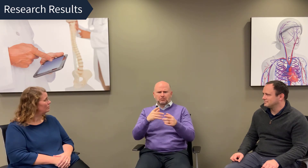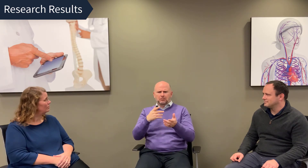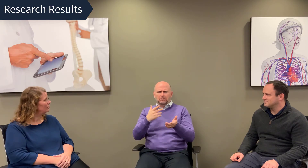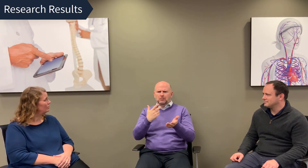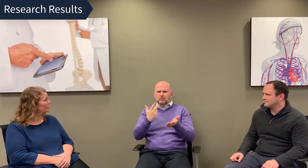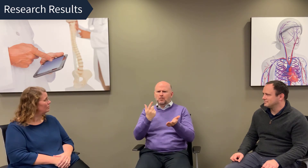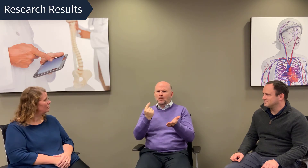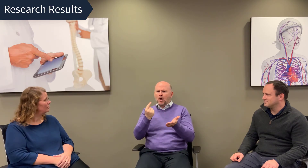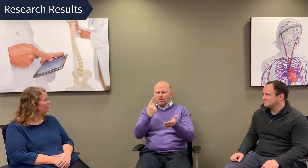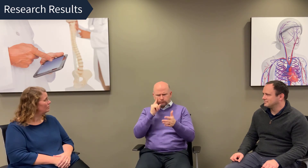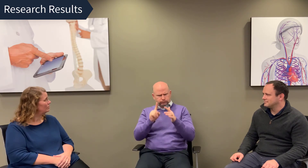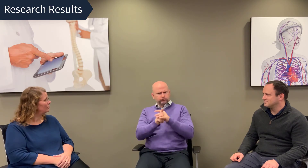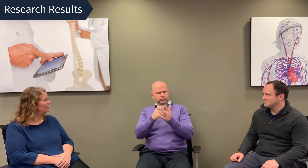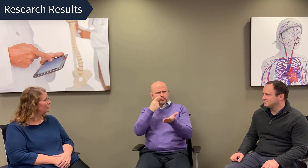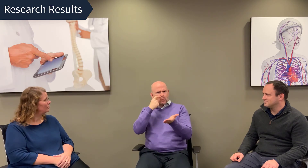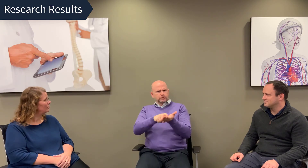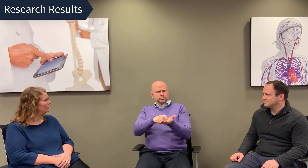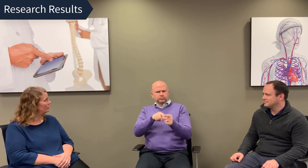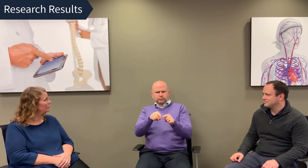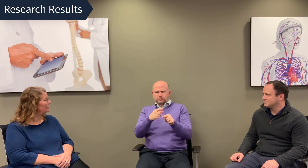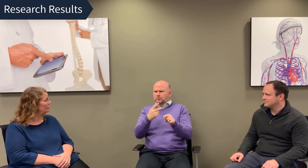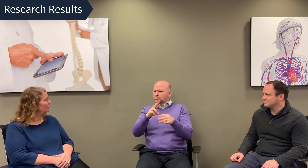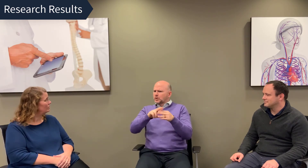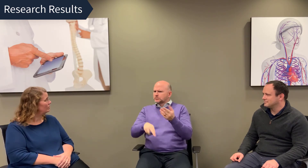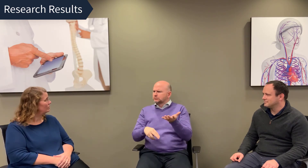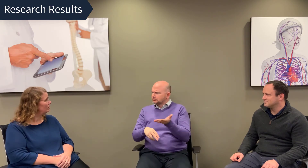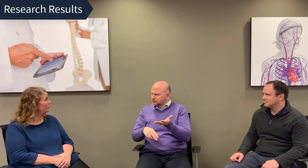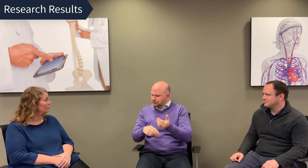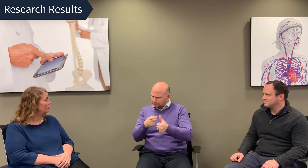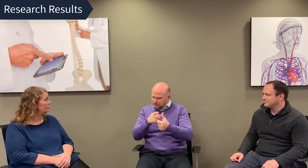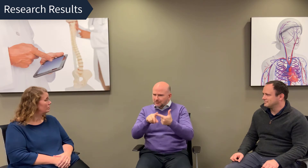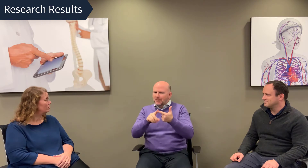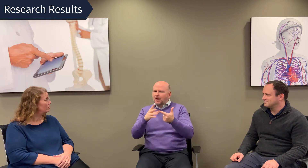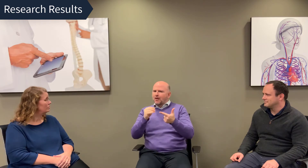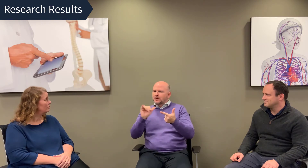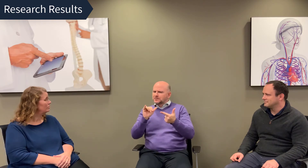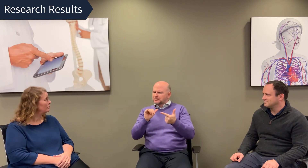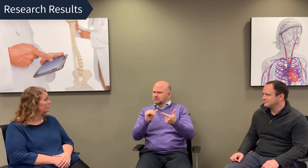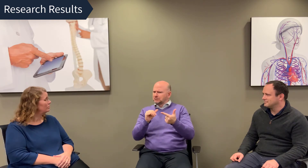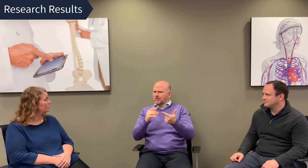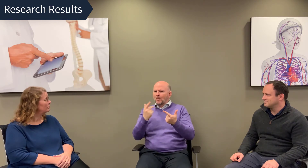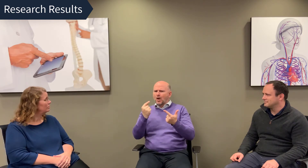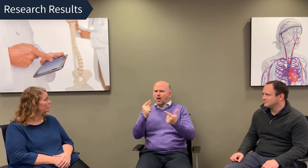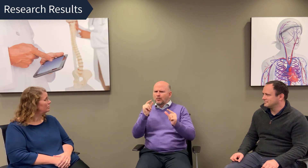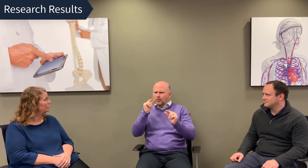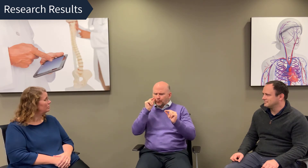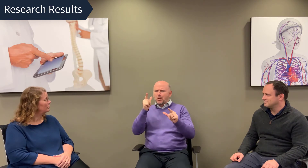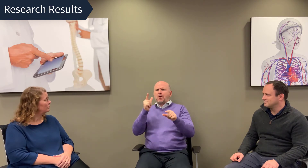those, what did you notice? Were there, was there anything that was surprising?